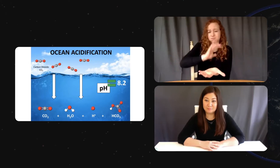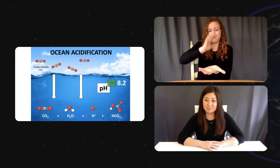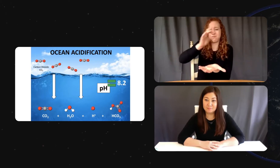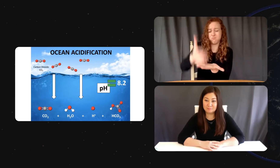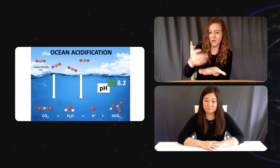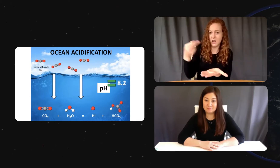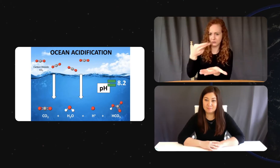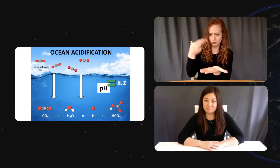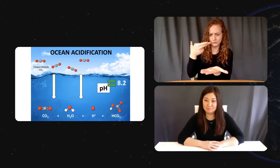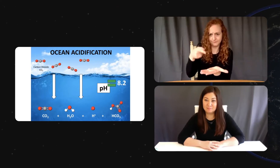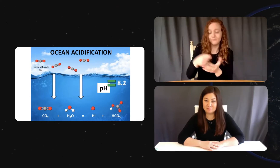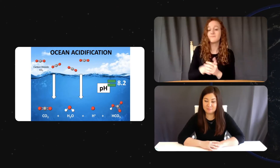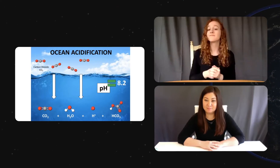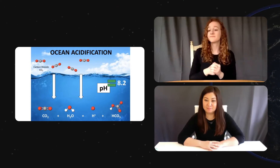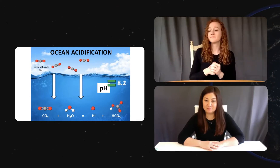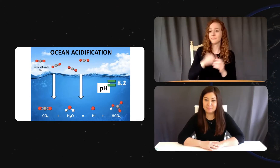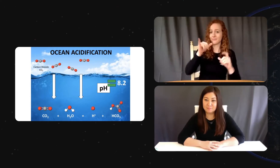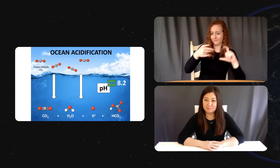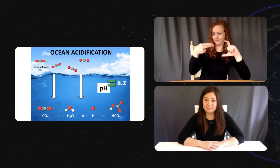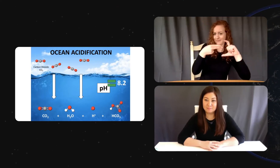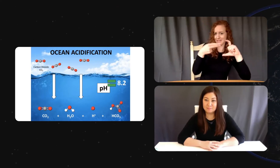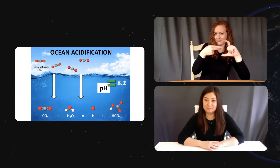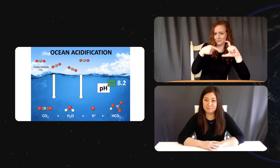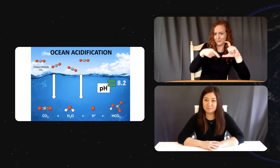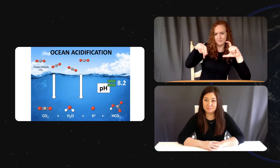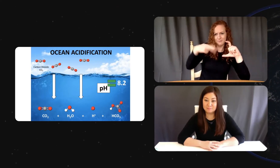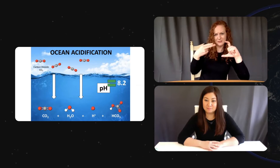There's an excess of Hydrogen (H).